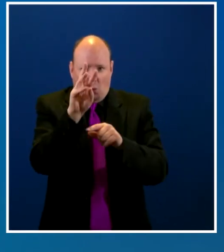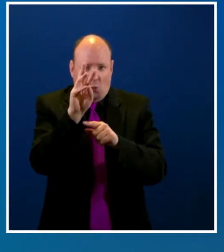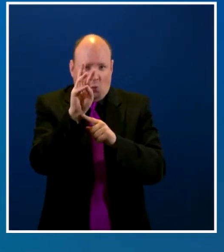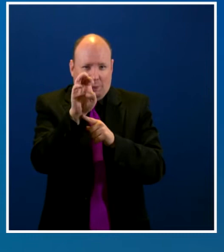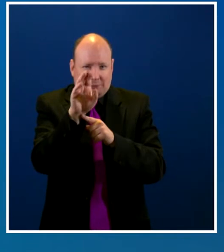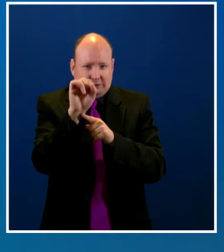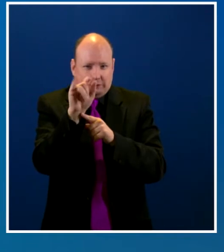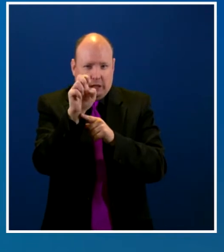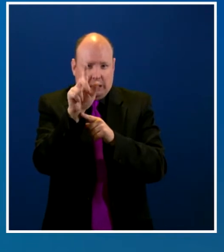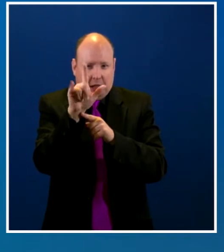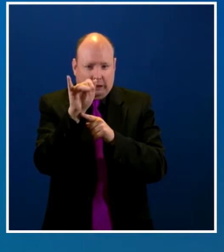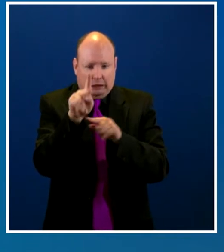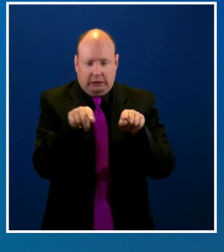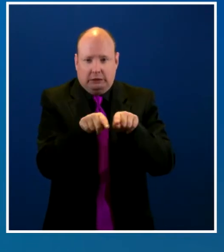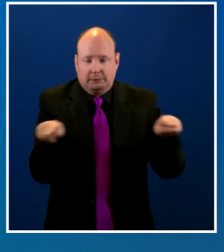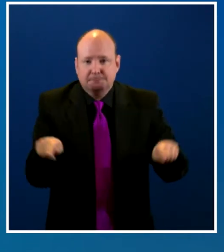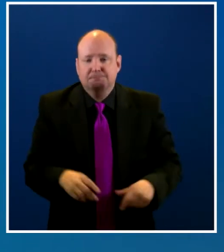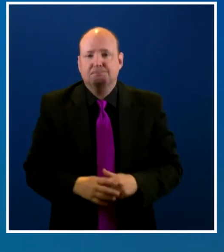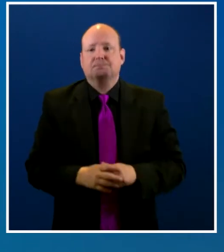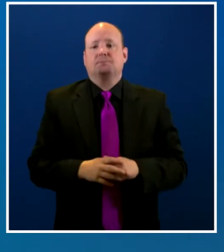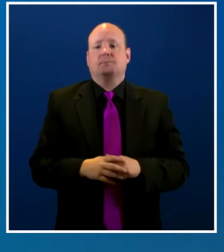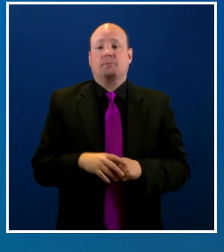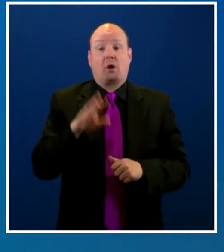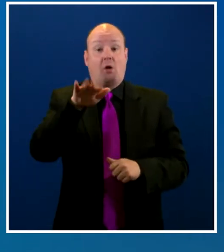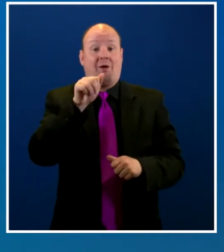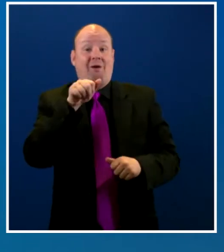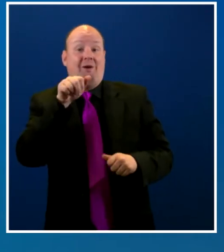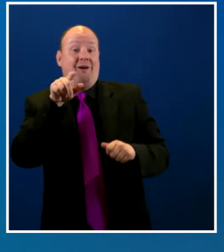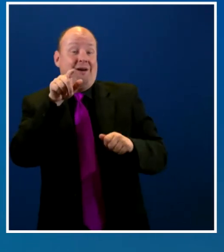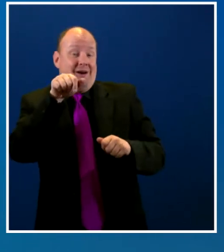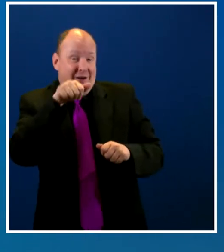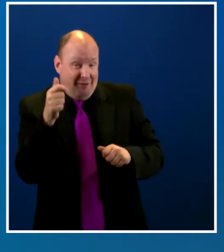All you've heard this before, the value of vaccination bears